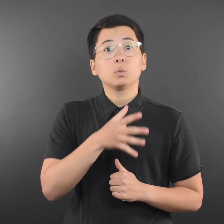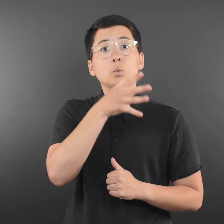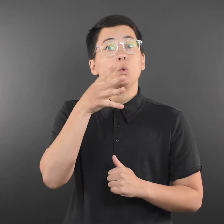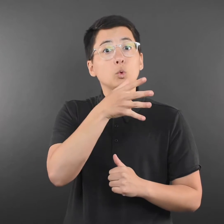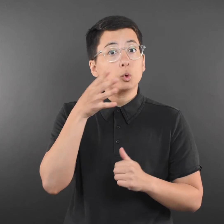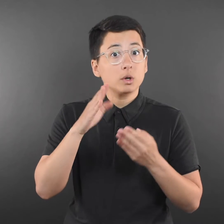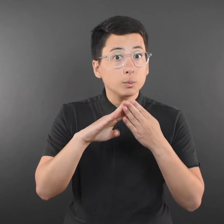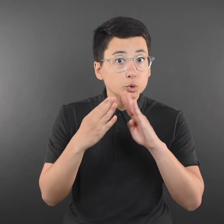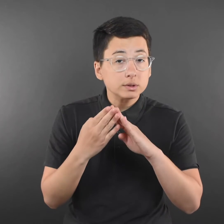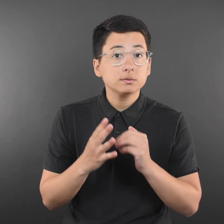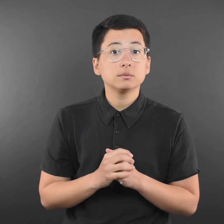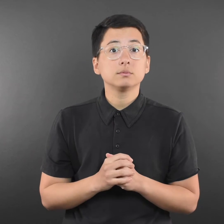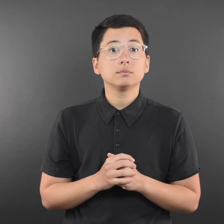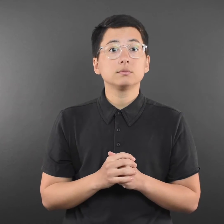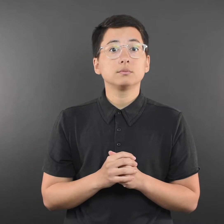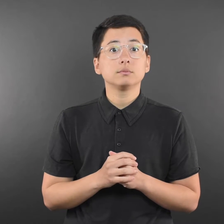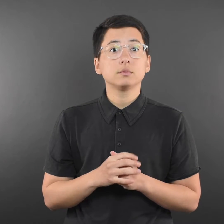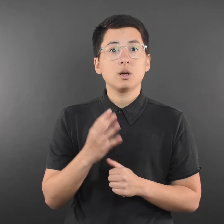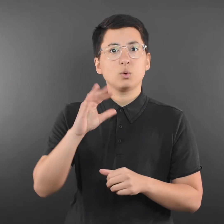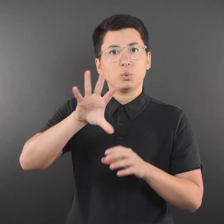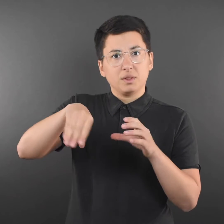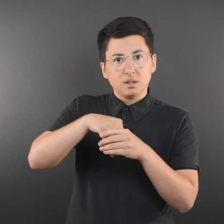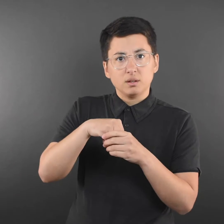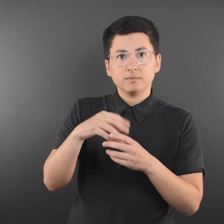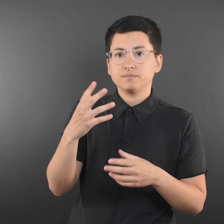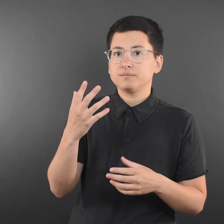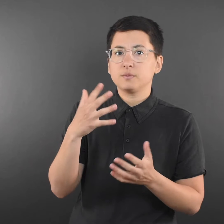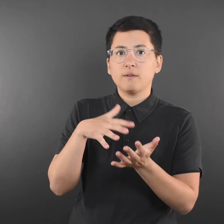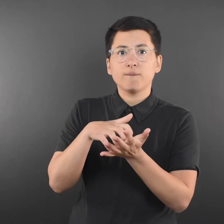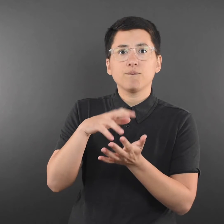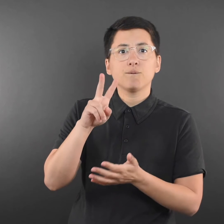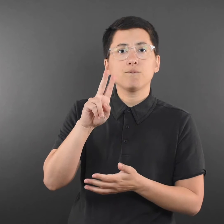rural communities; and within vulnerable populations,